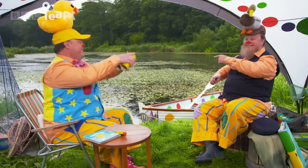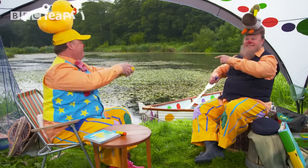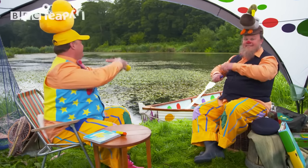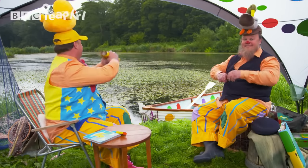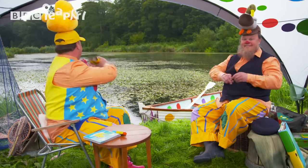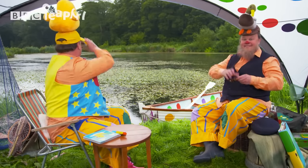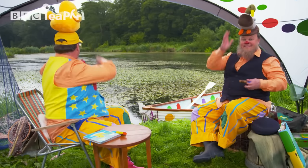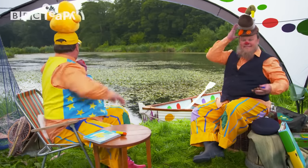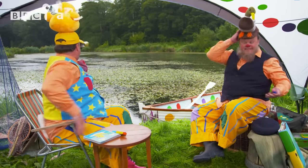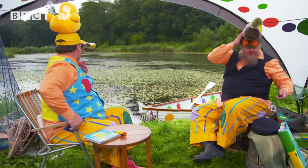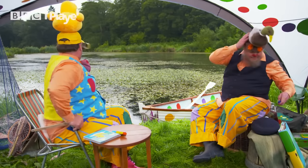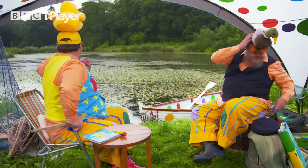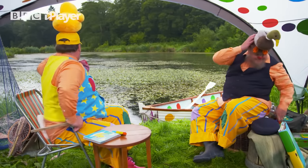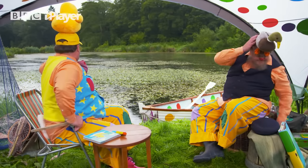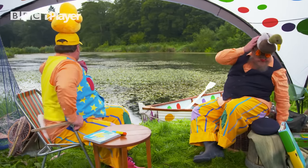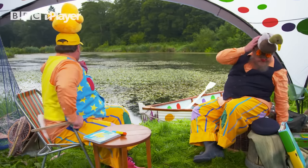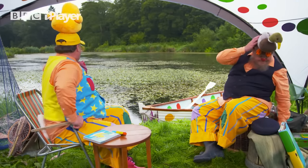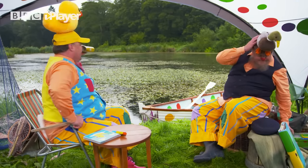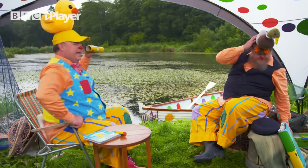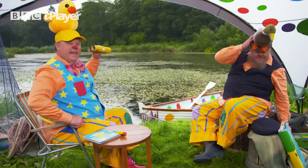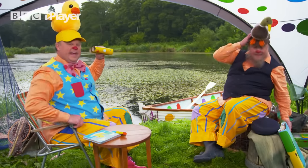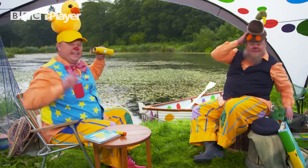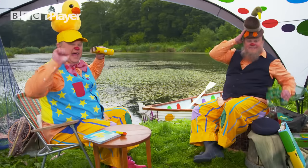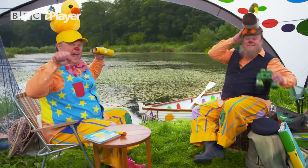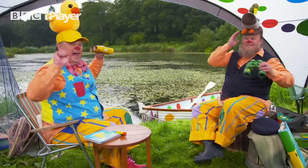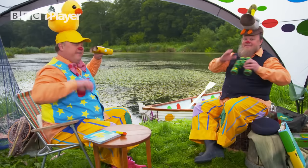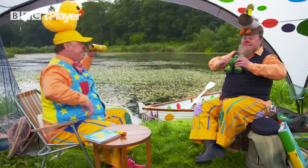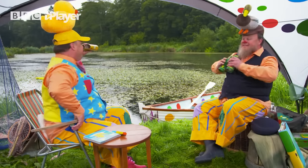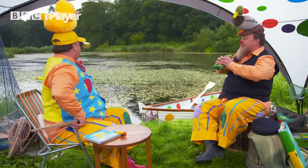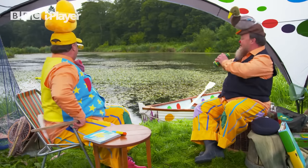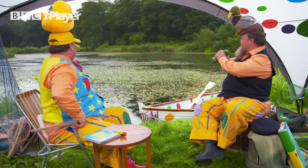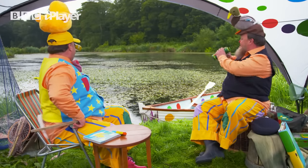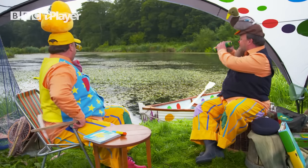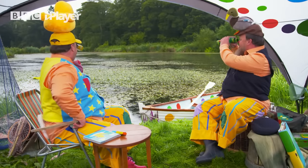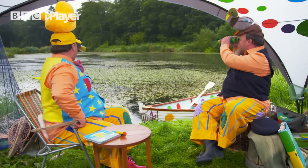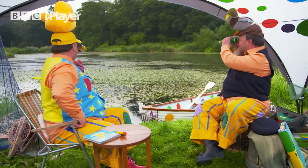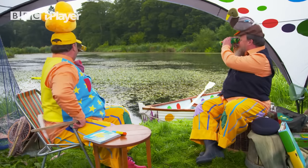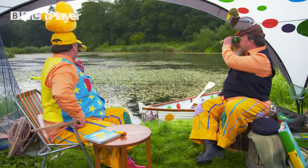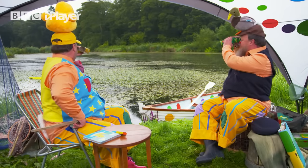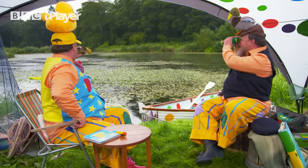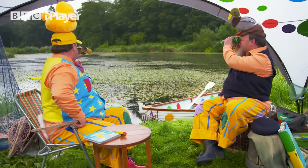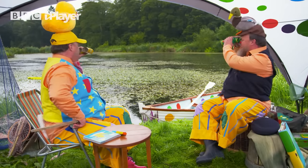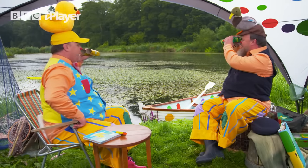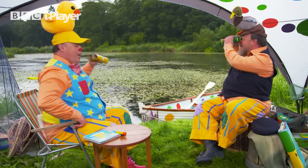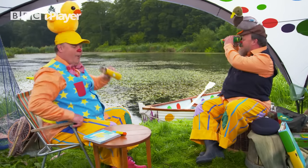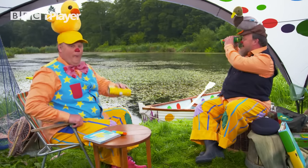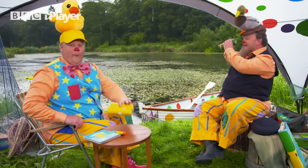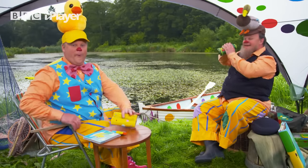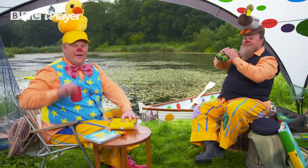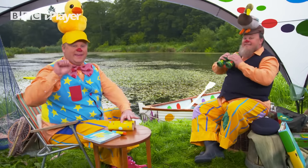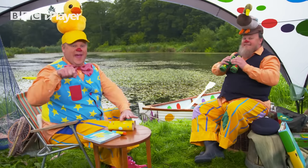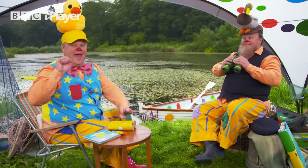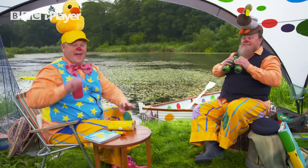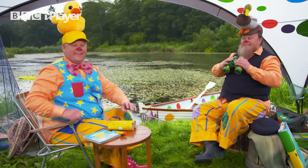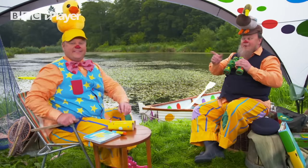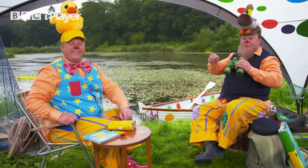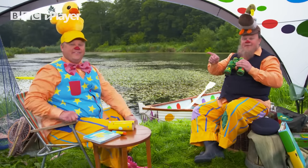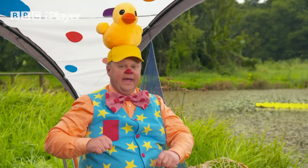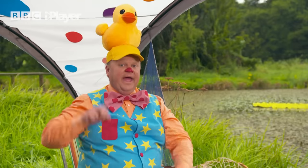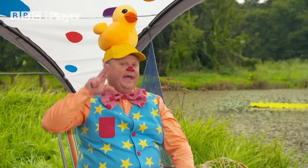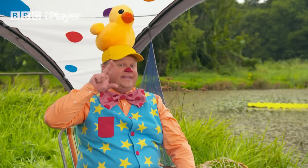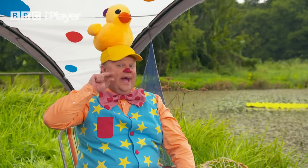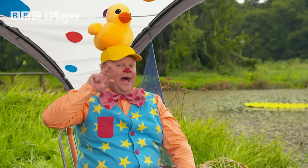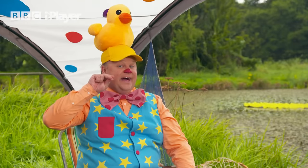before you carry on duck spotting mr tumble yes please can you show us aside for duck oh yes duck